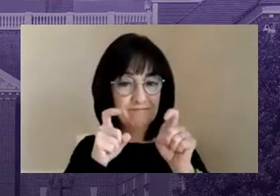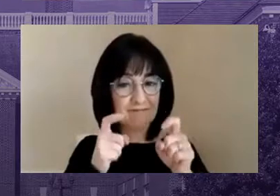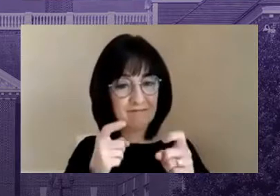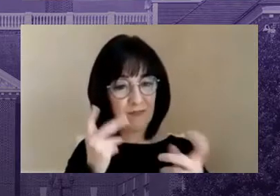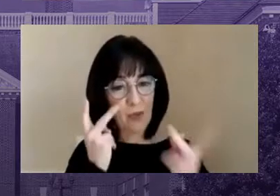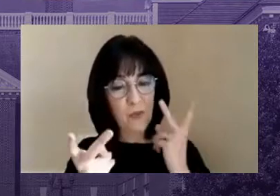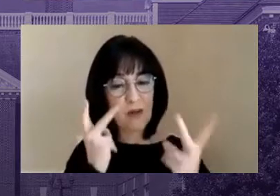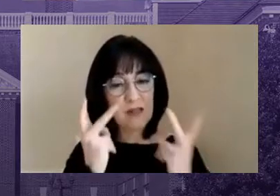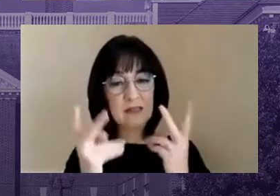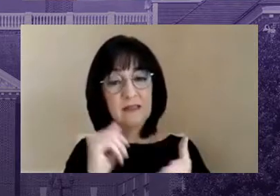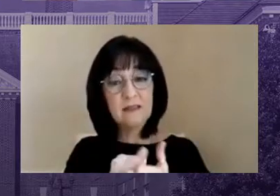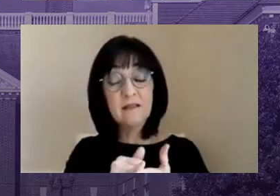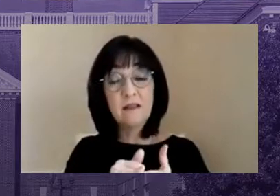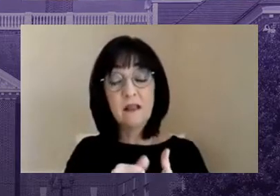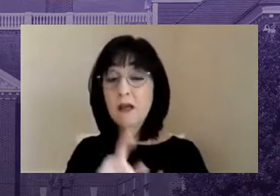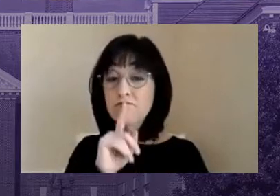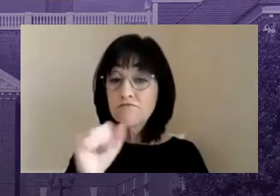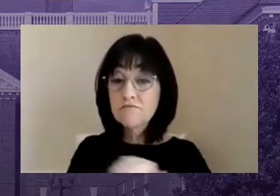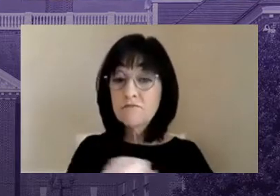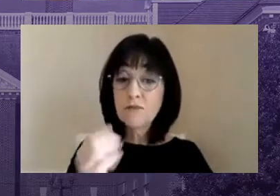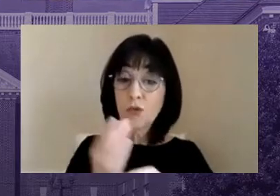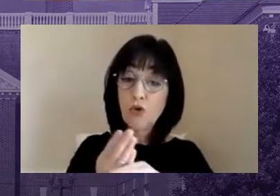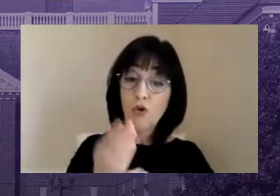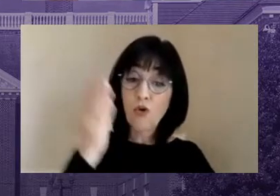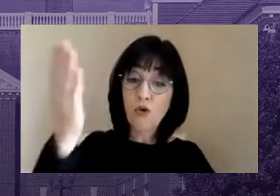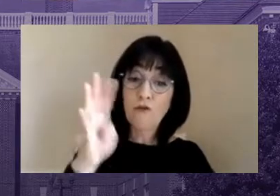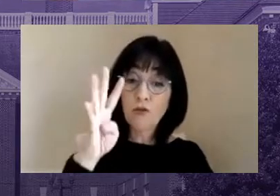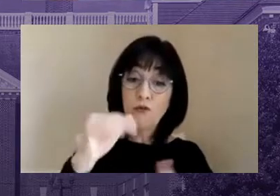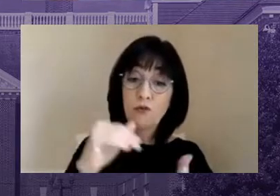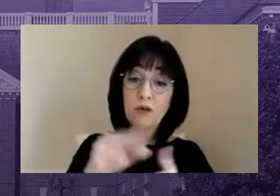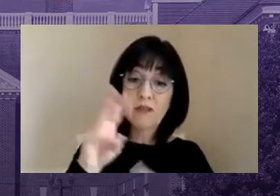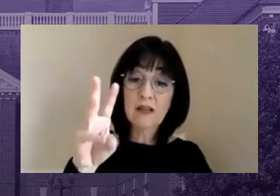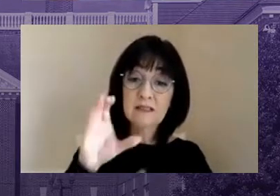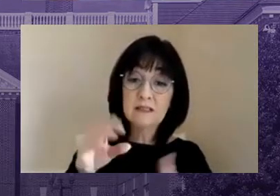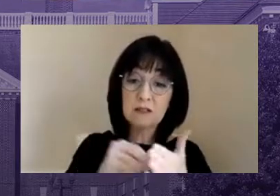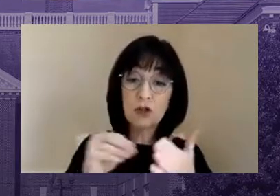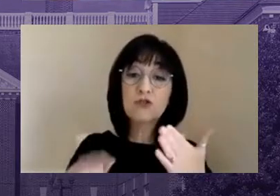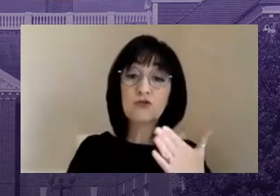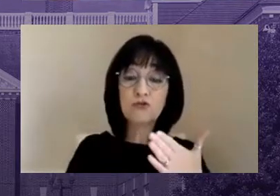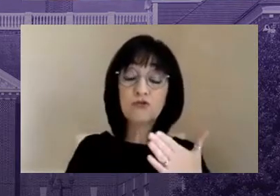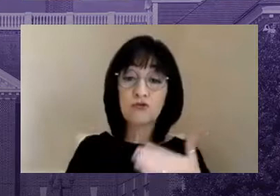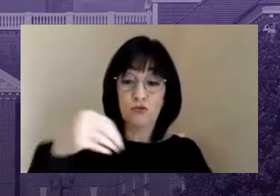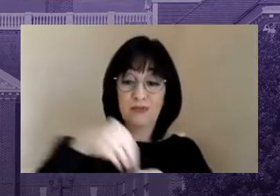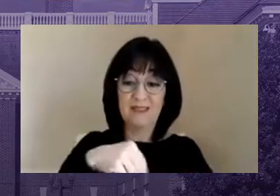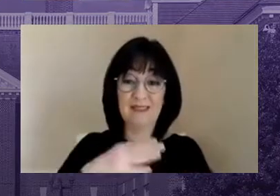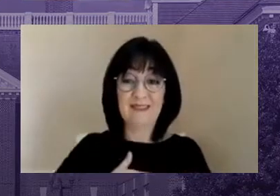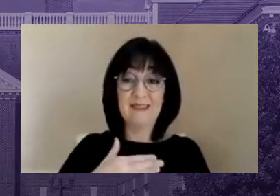4,600 students who are military connected in our public schools here in Delaware. These students